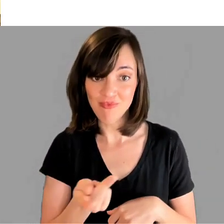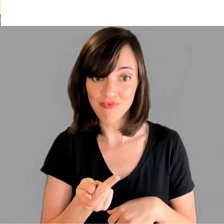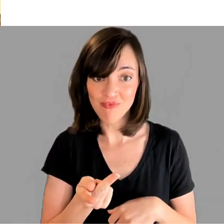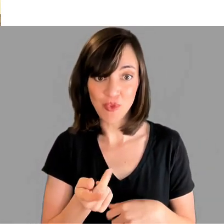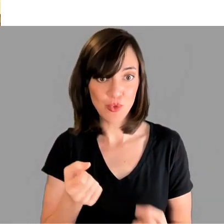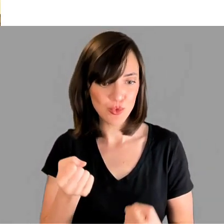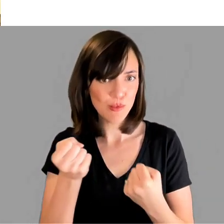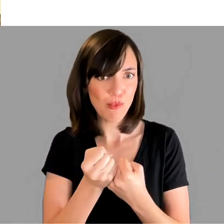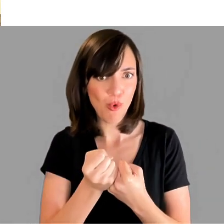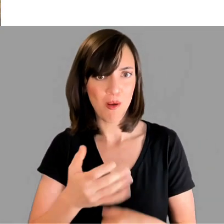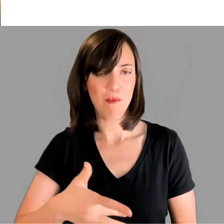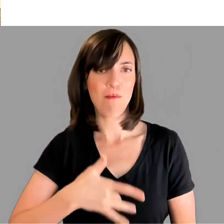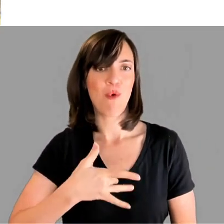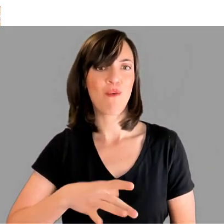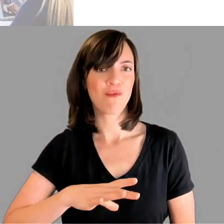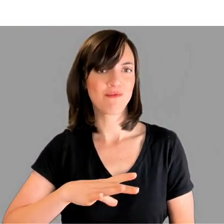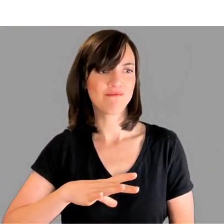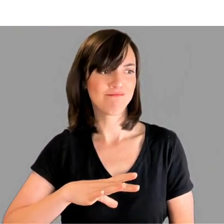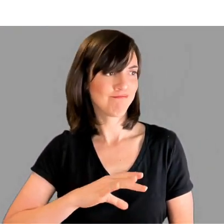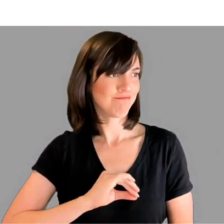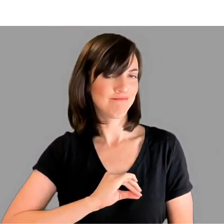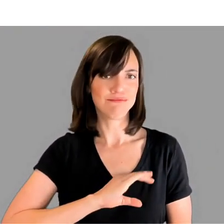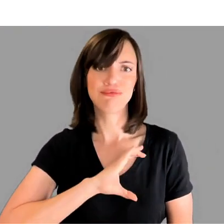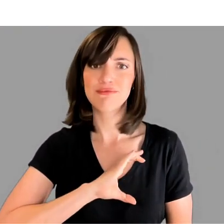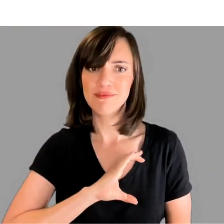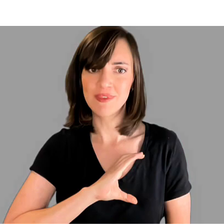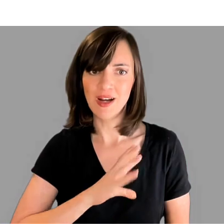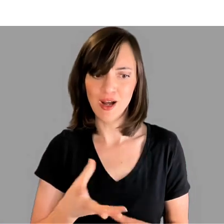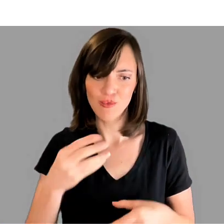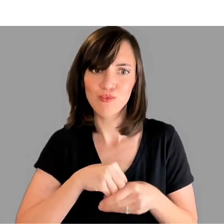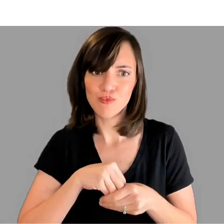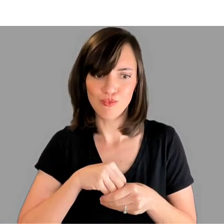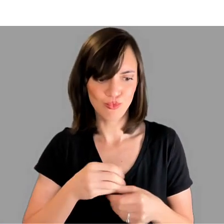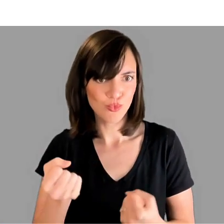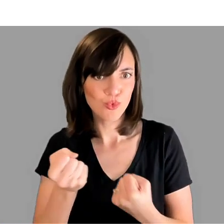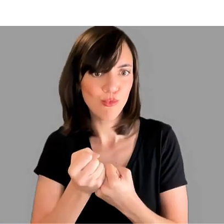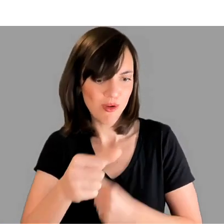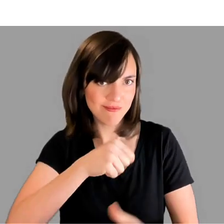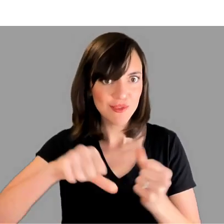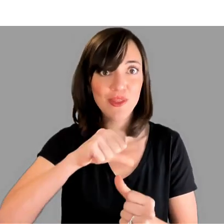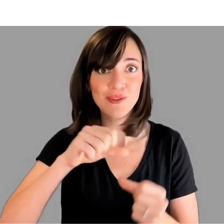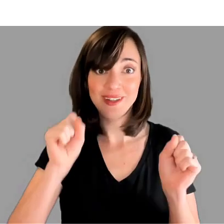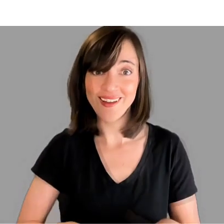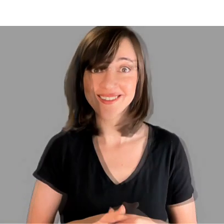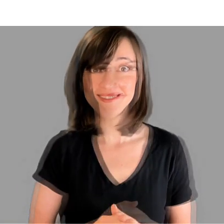Scaffolded supports can also be sensory through the use of models and figures,